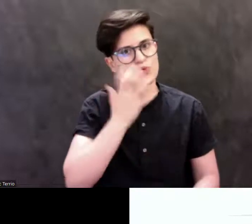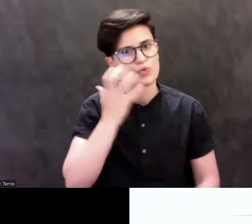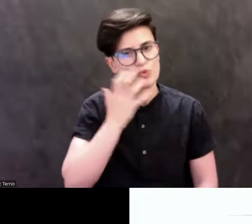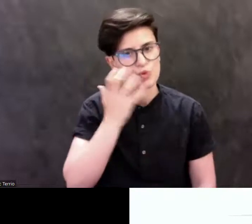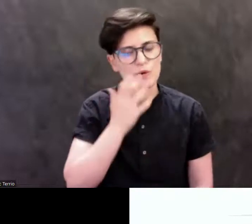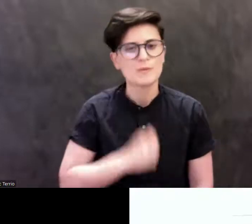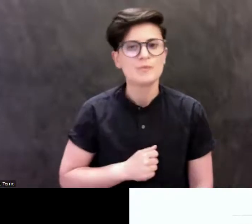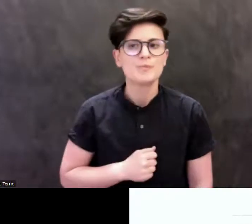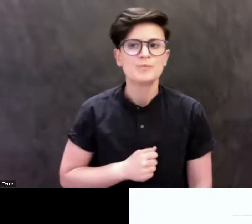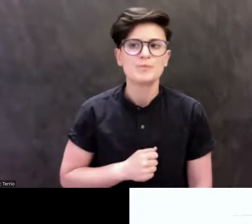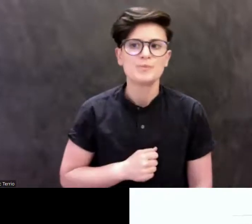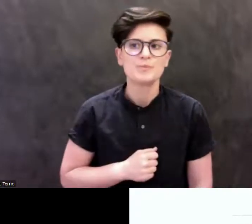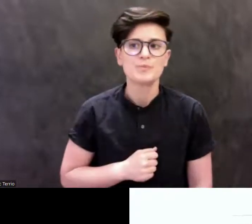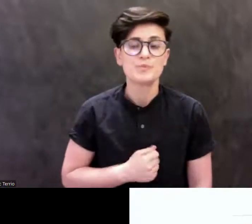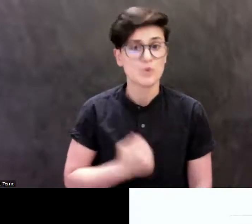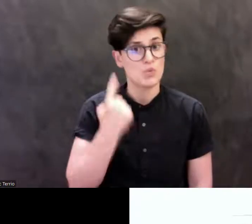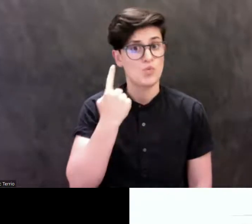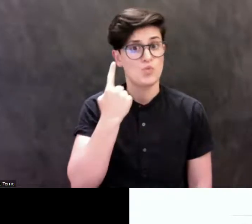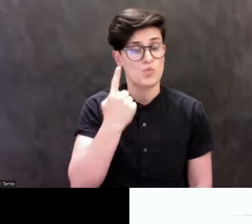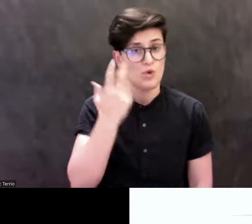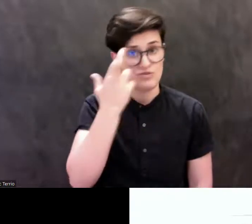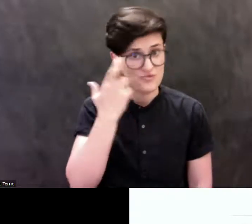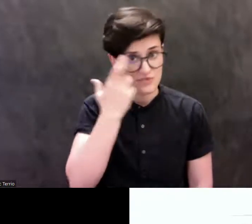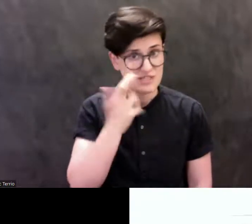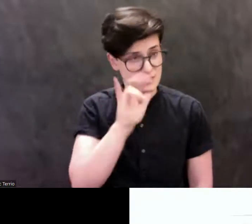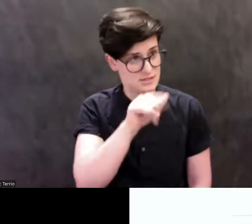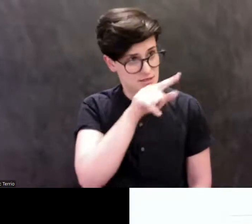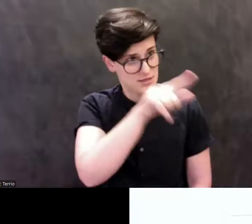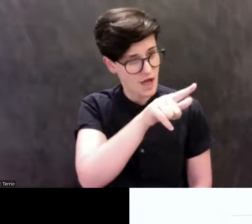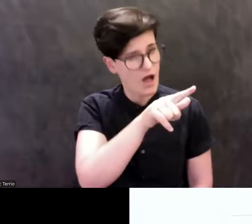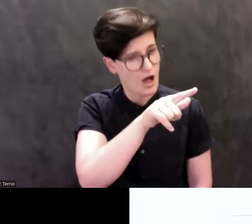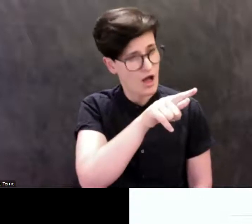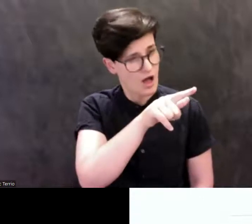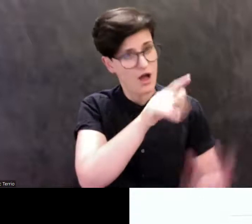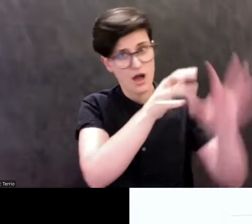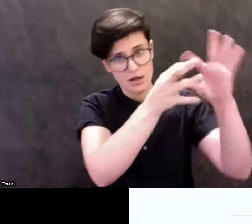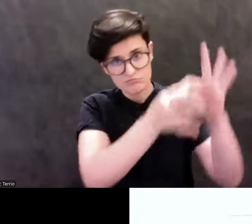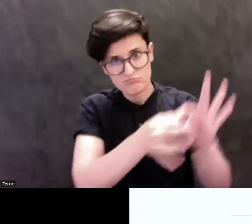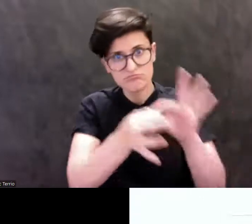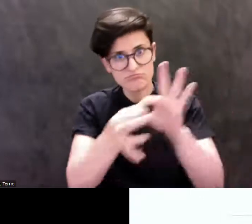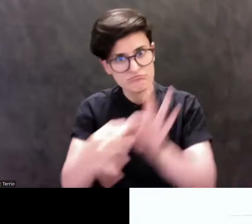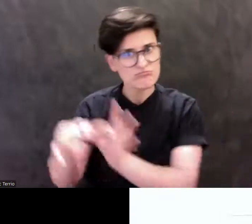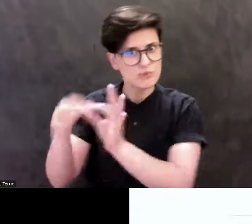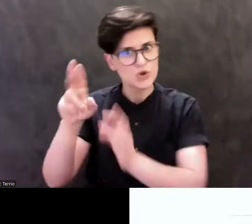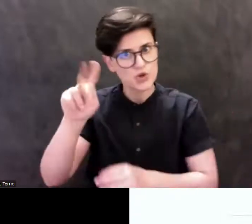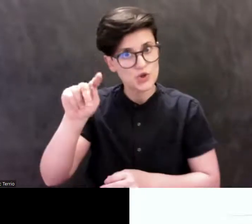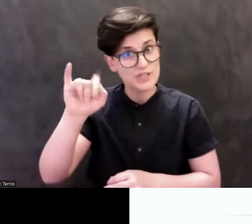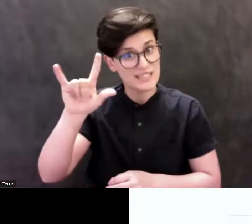One of the reasons that so connects to utility issues is that another barrier to keeping